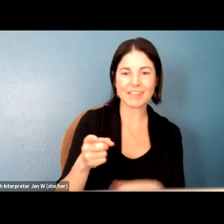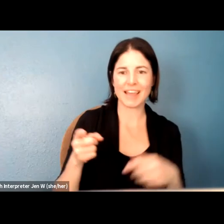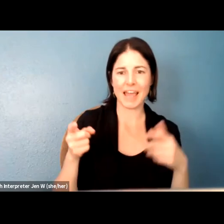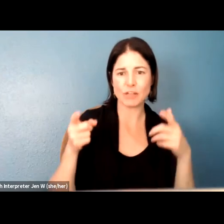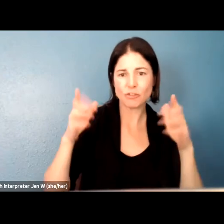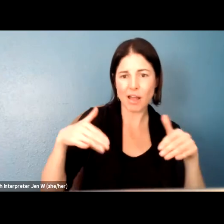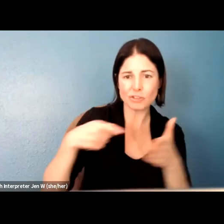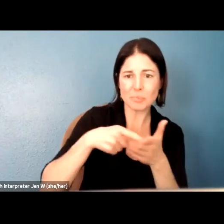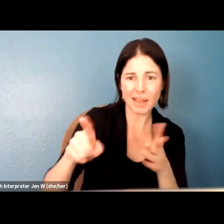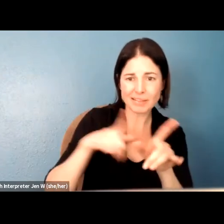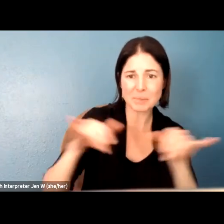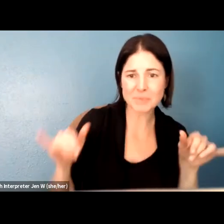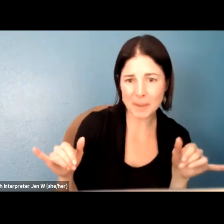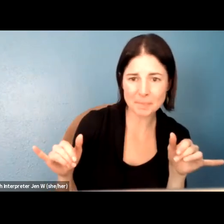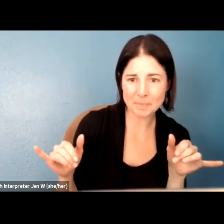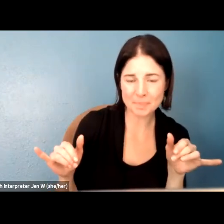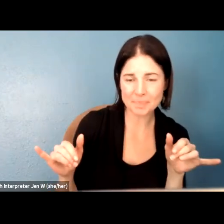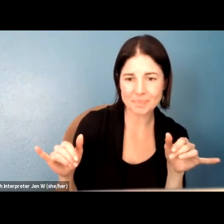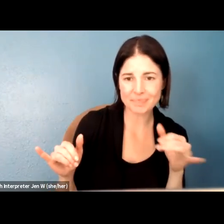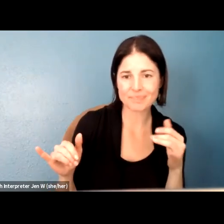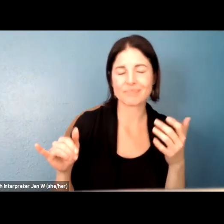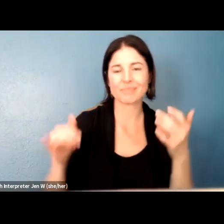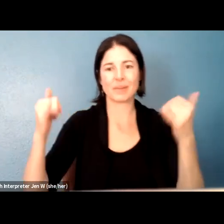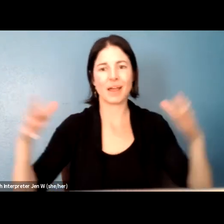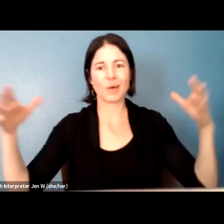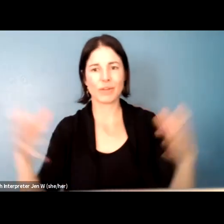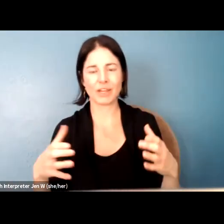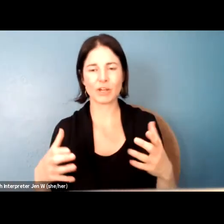time. And we are here today to talk truth back to that. And